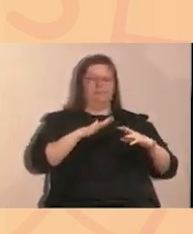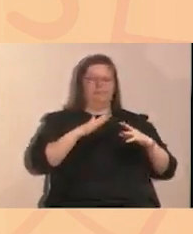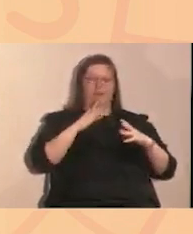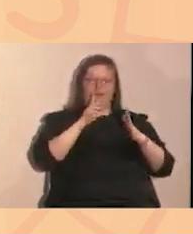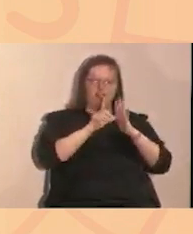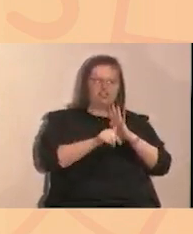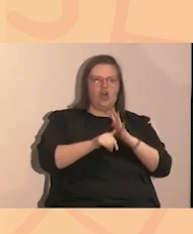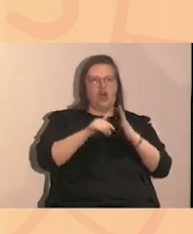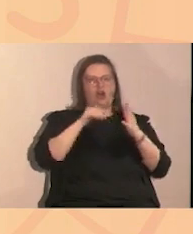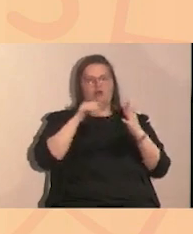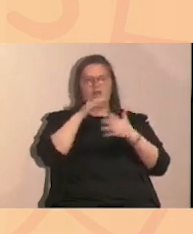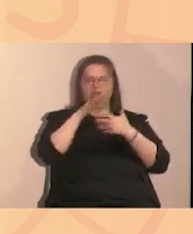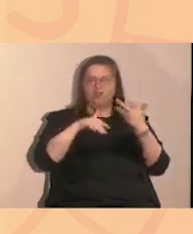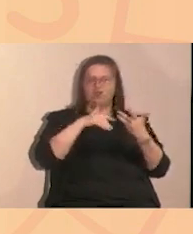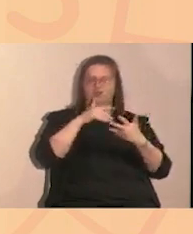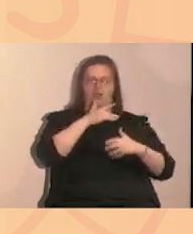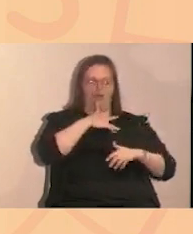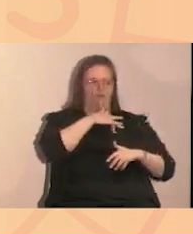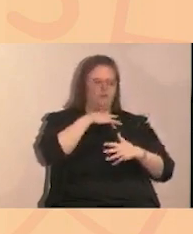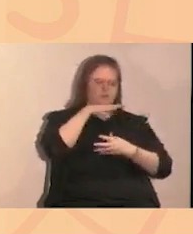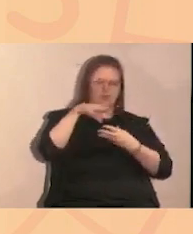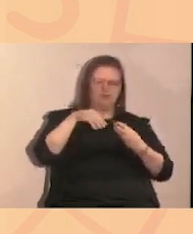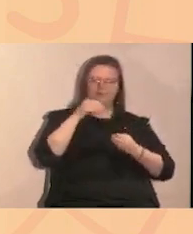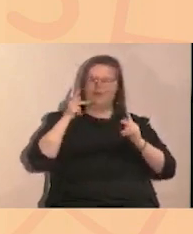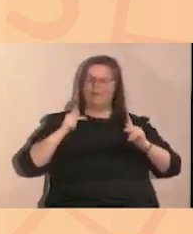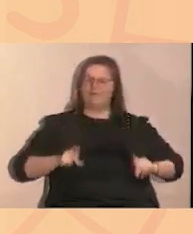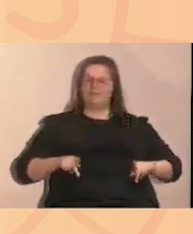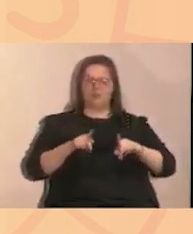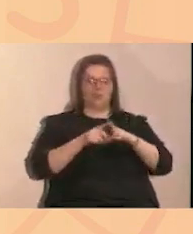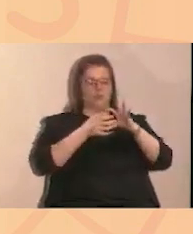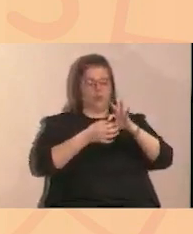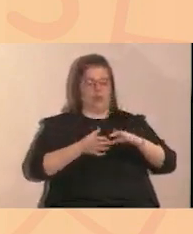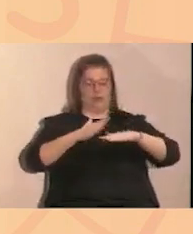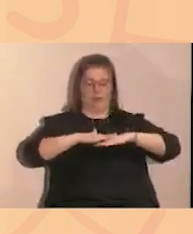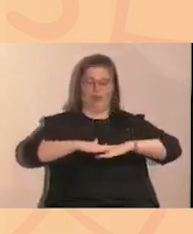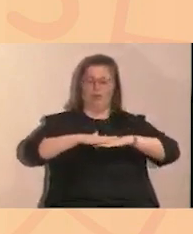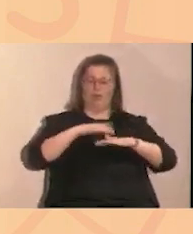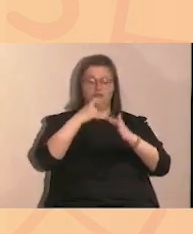emotional and spiritual well-being, the need to connect with Country and kin and all of this competes with our modern life.